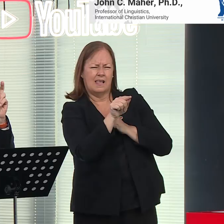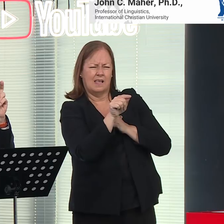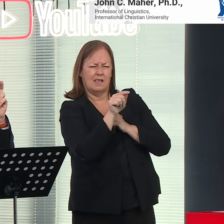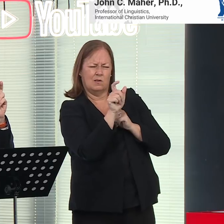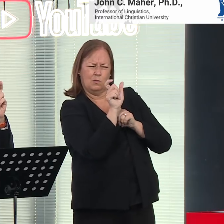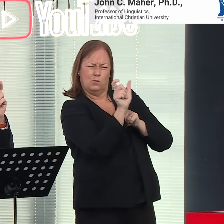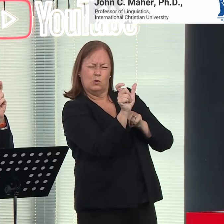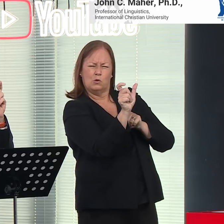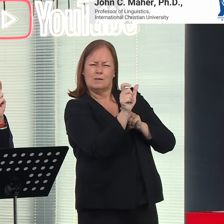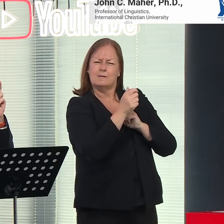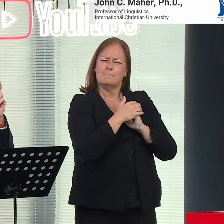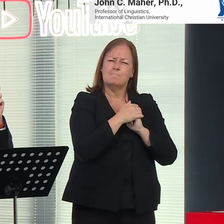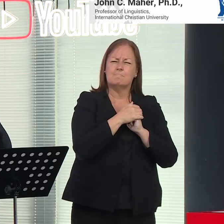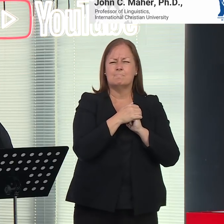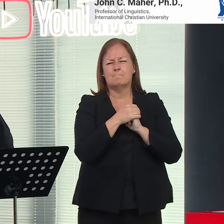was some doubt or suspicion about the